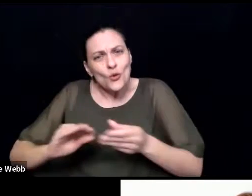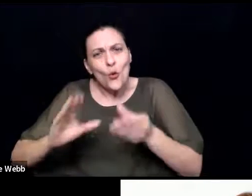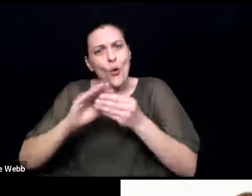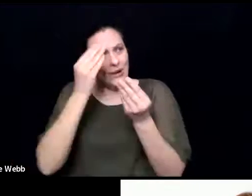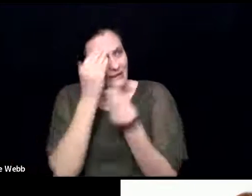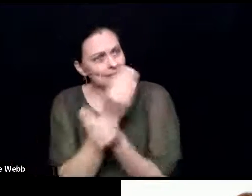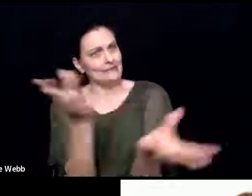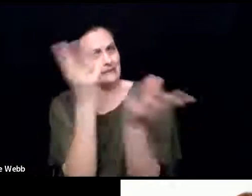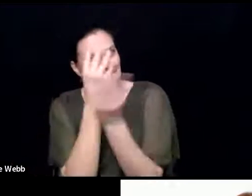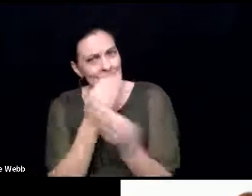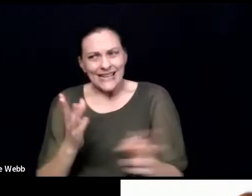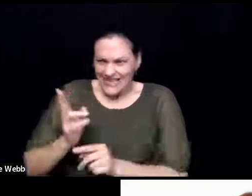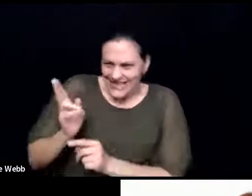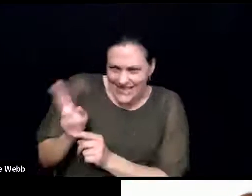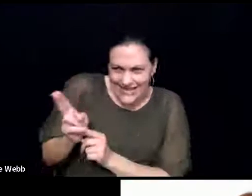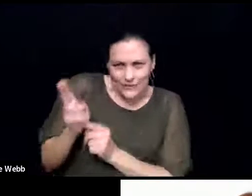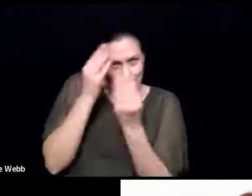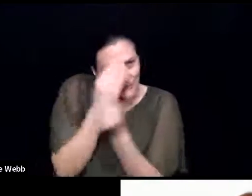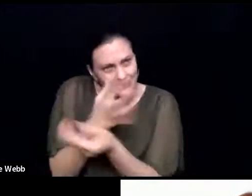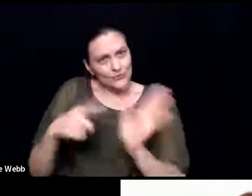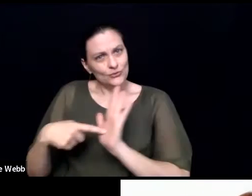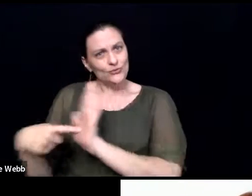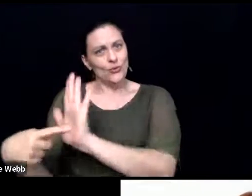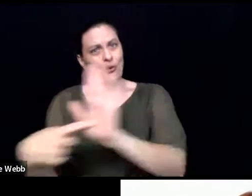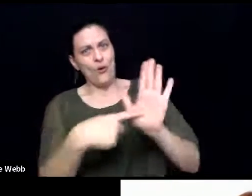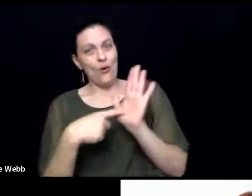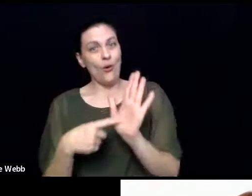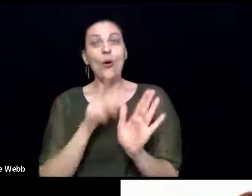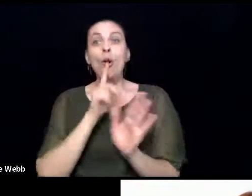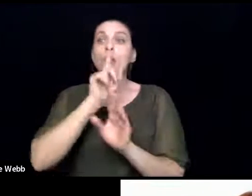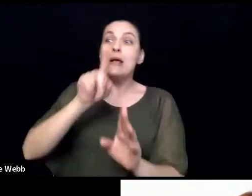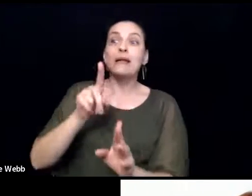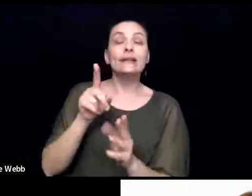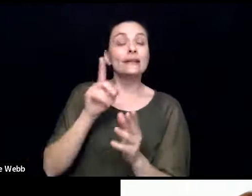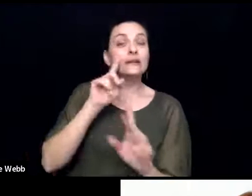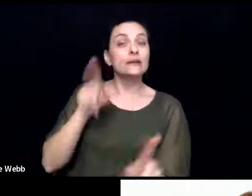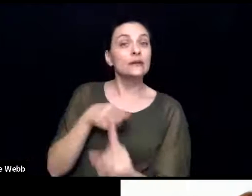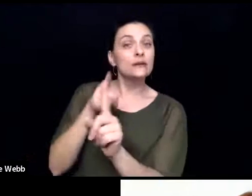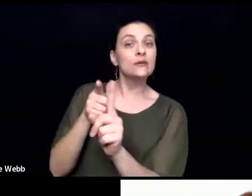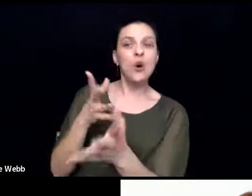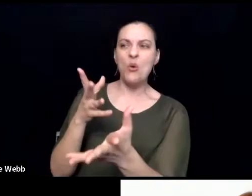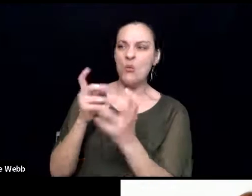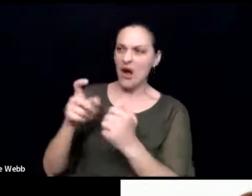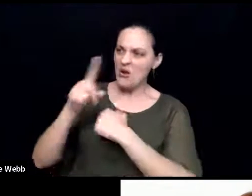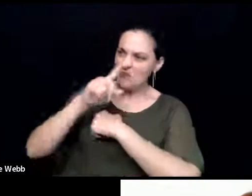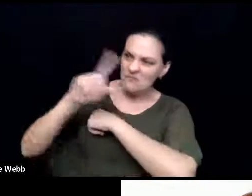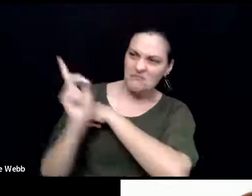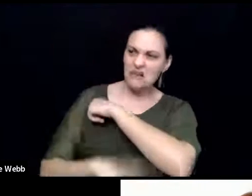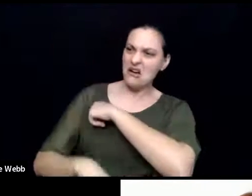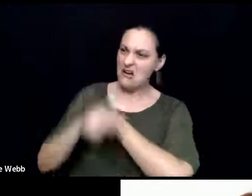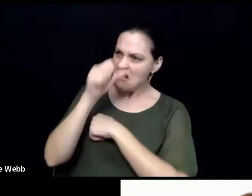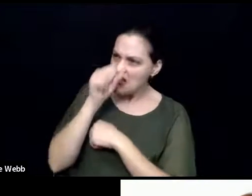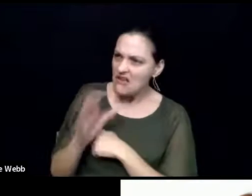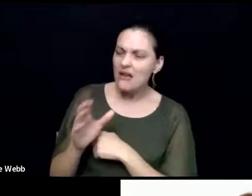people. It was about really understanding and having a strong record of that history.